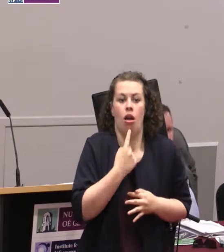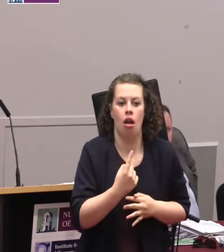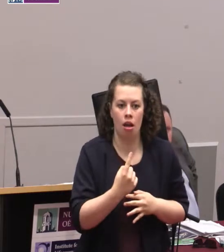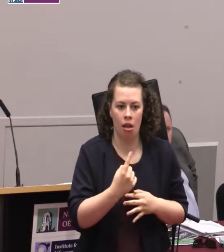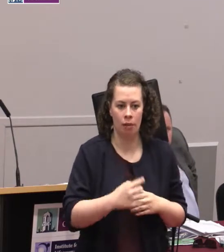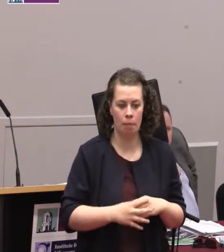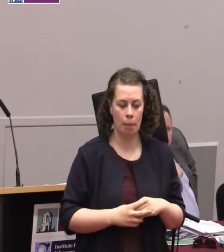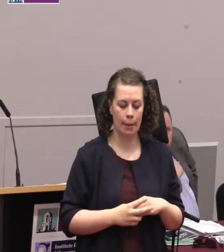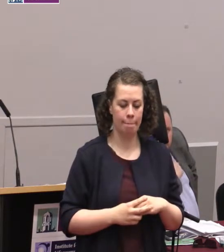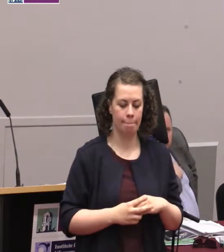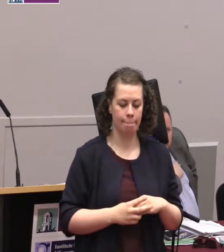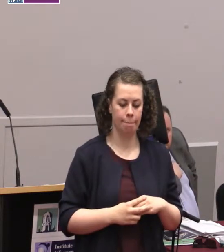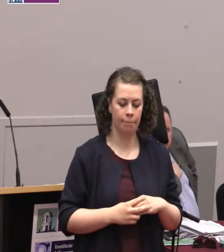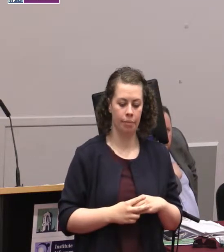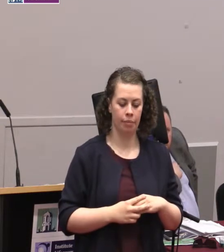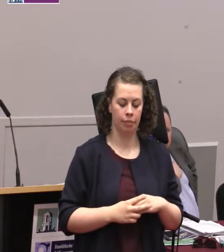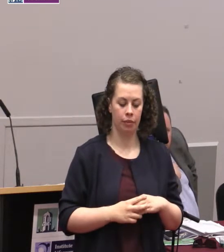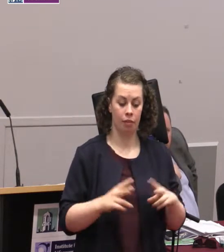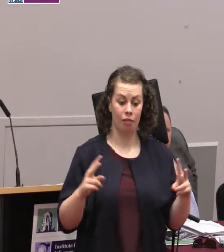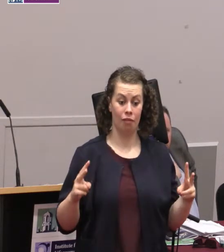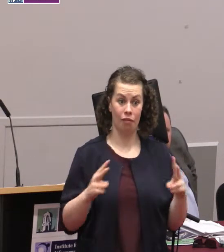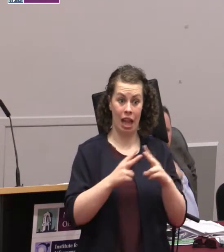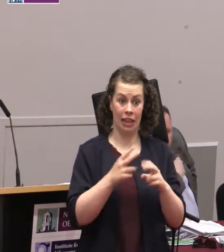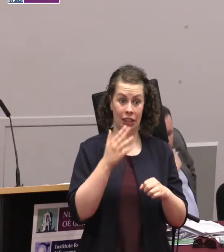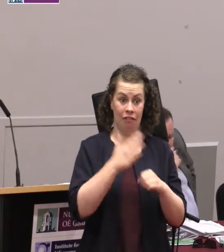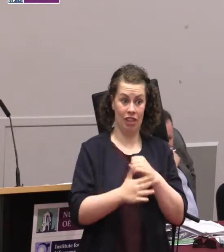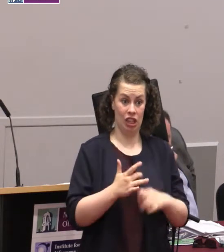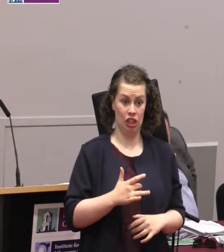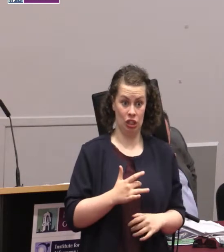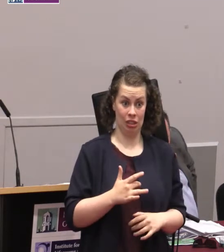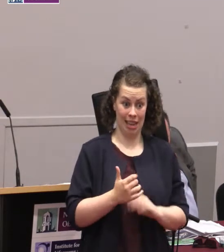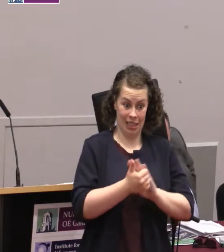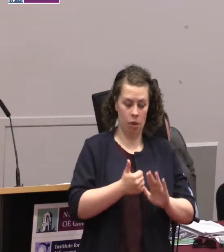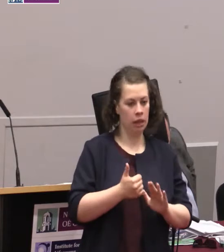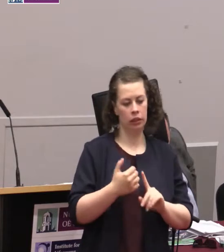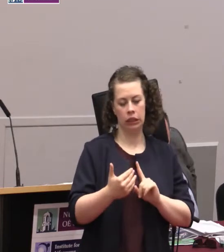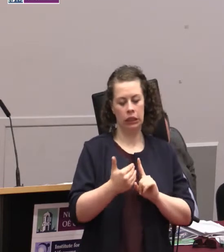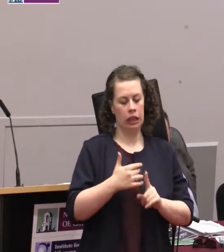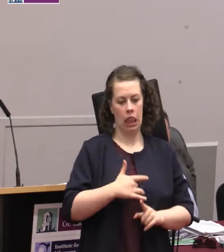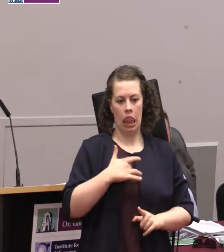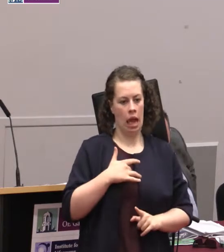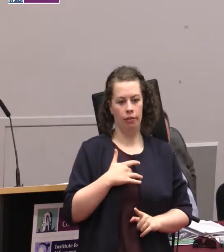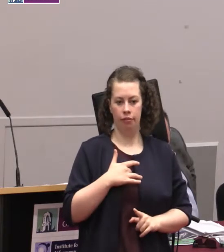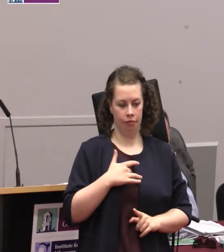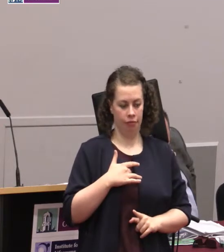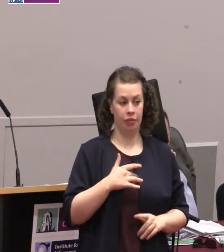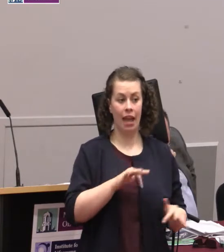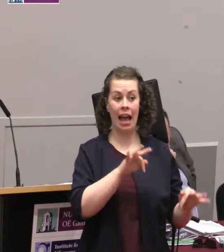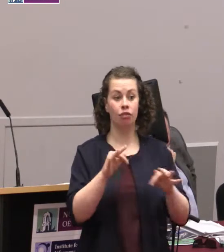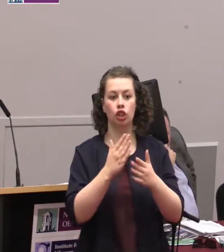The violence experience had a big effect on their life – some of them did not get the